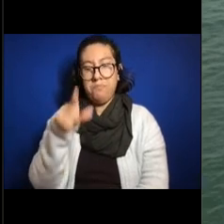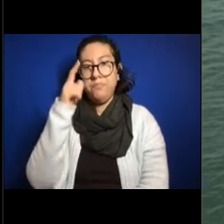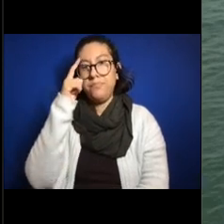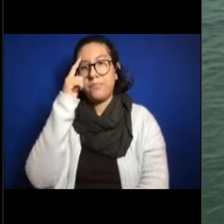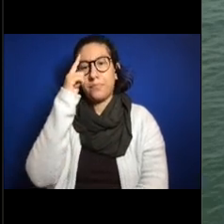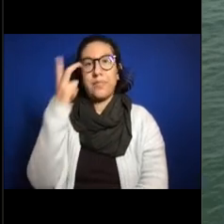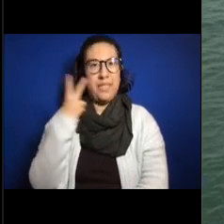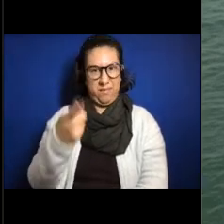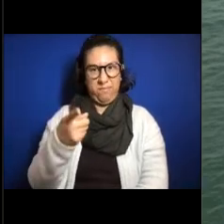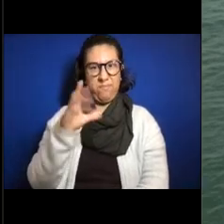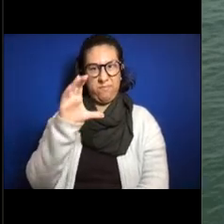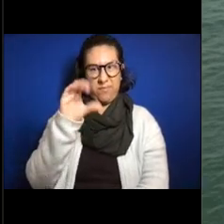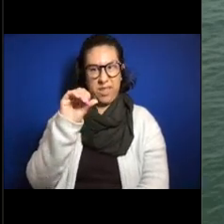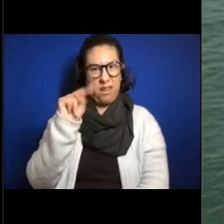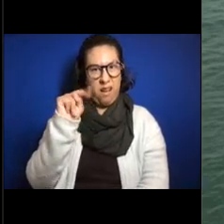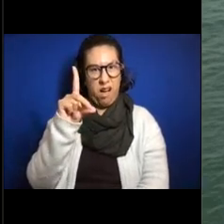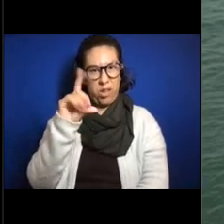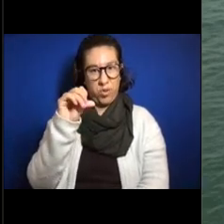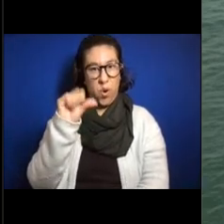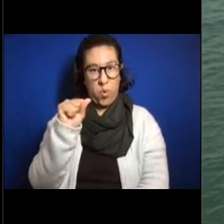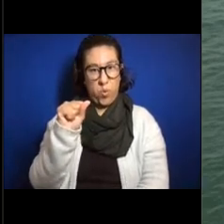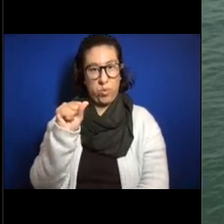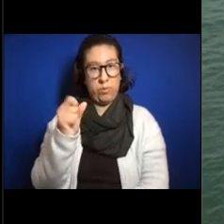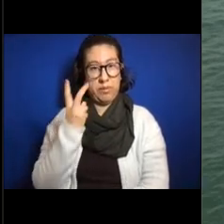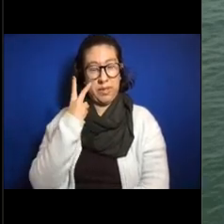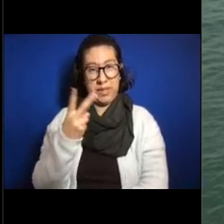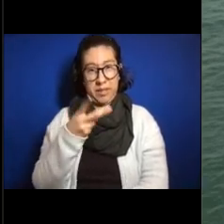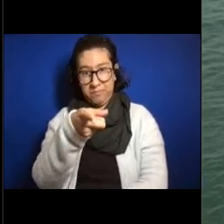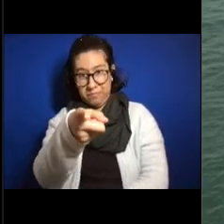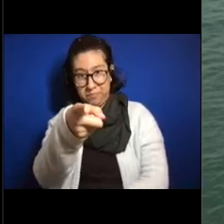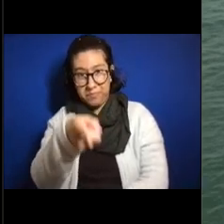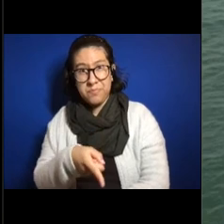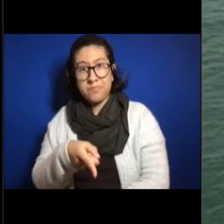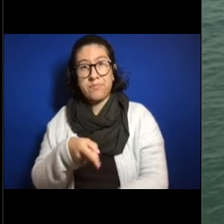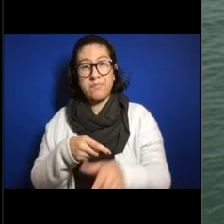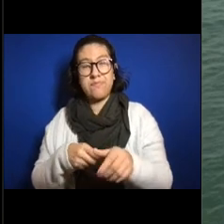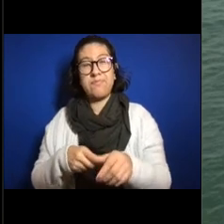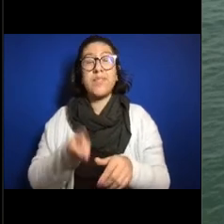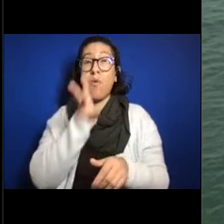as I'm not sure if you can tell, but right up along the shore there's a bunch of sandbags to help protect